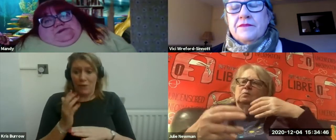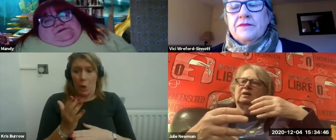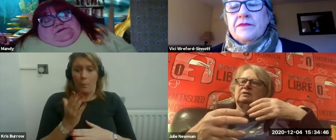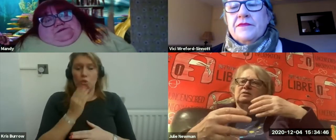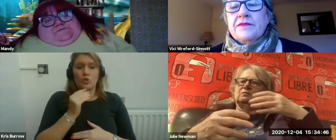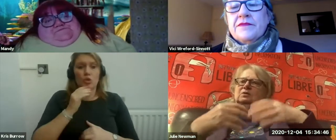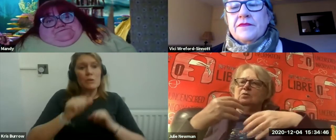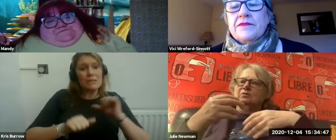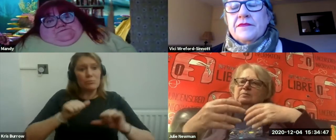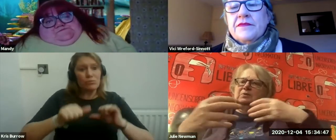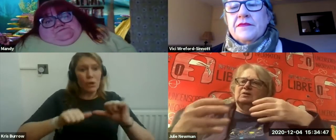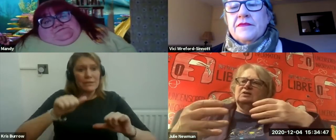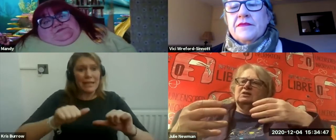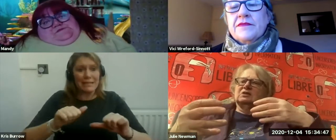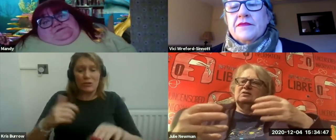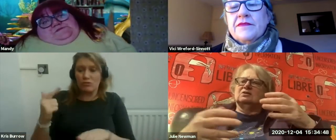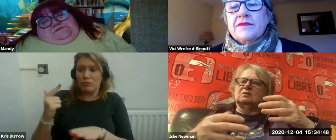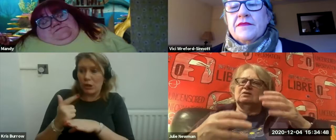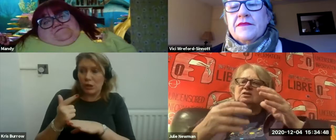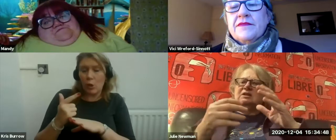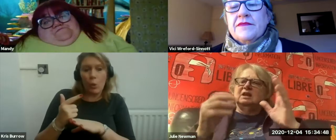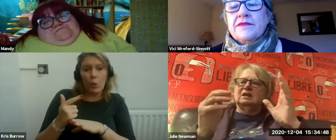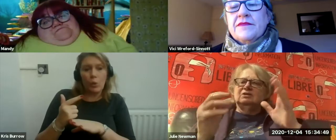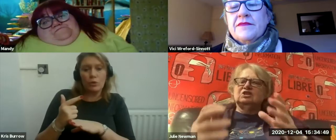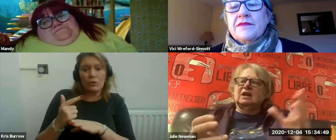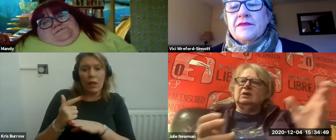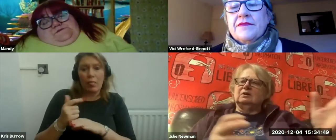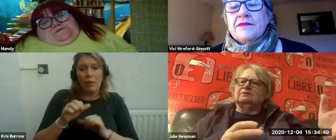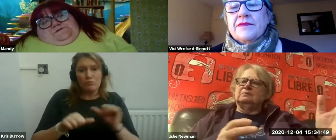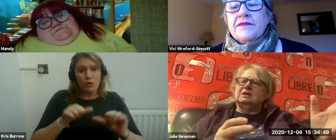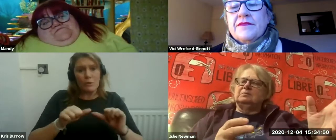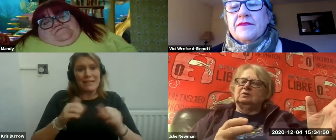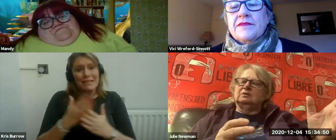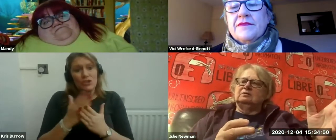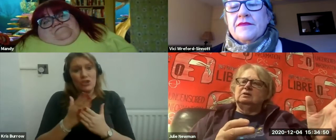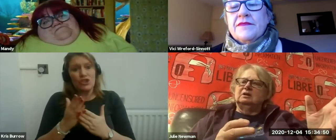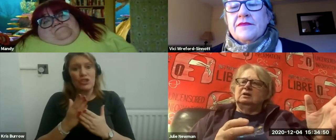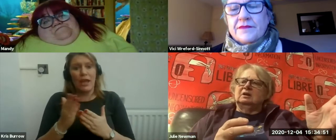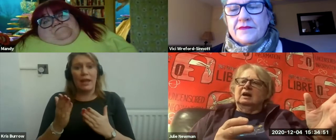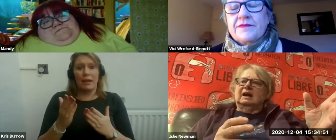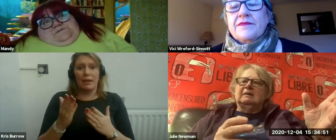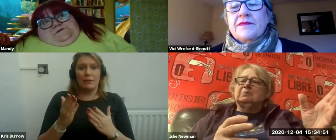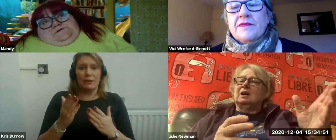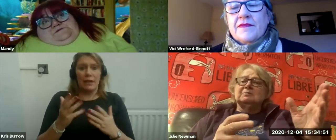some way to record the process and to actually share it for people who perhaps